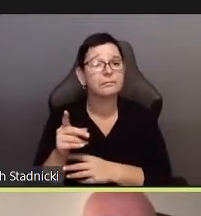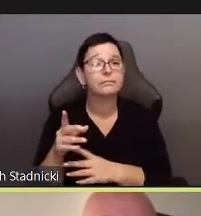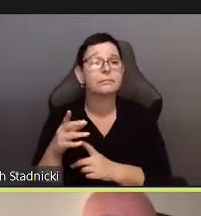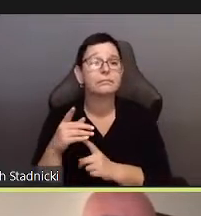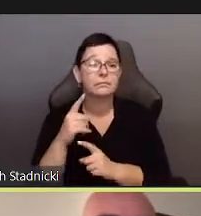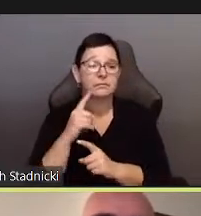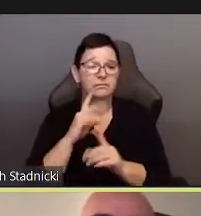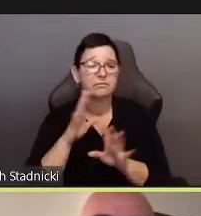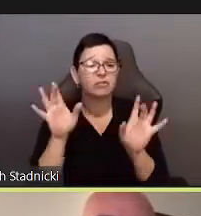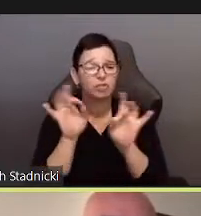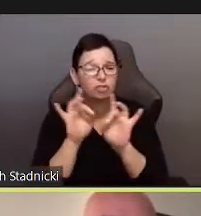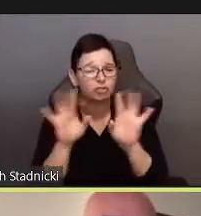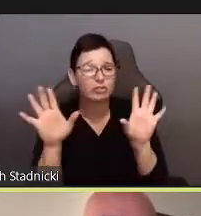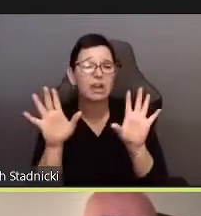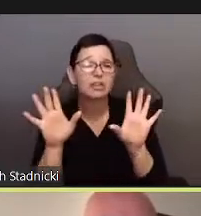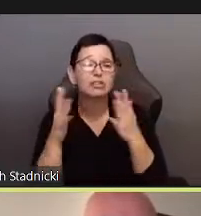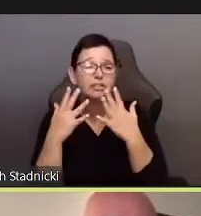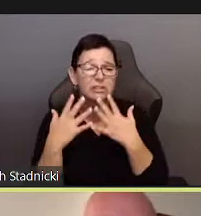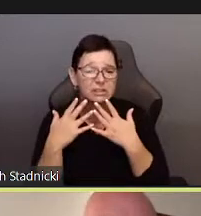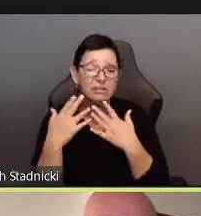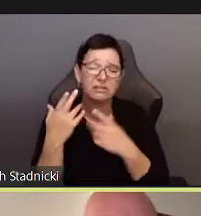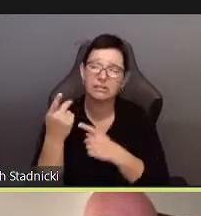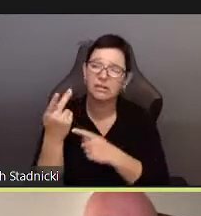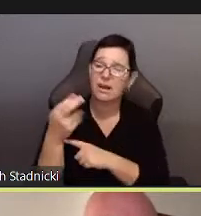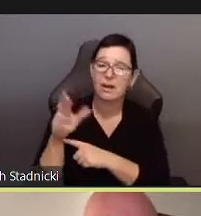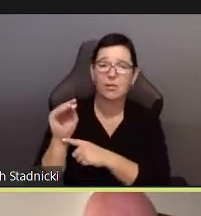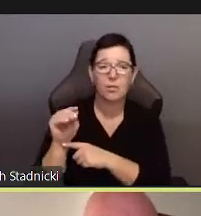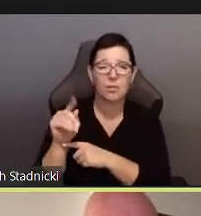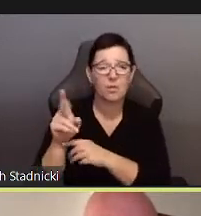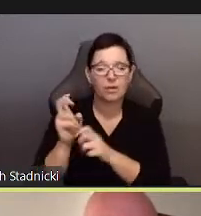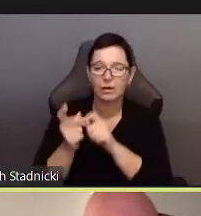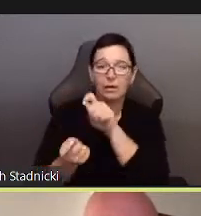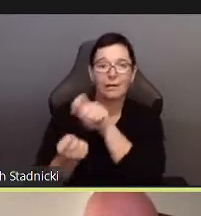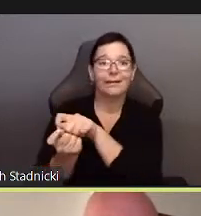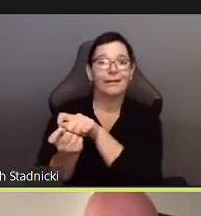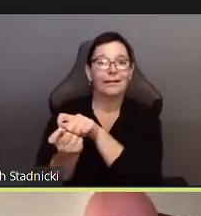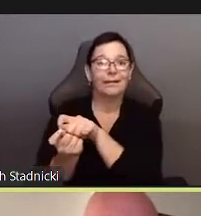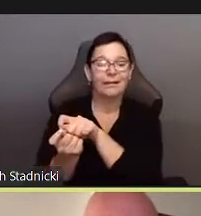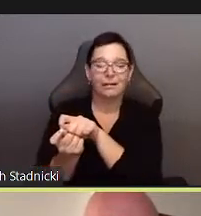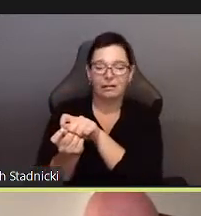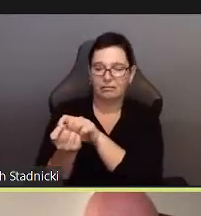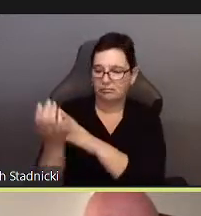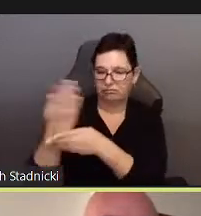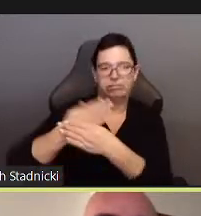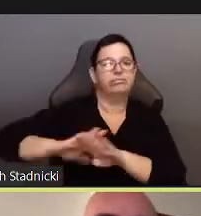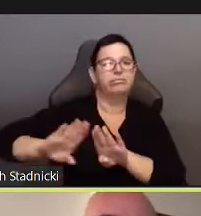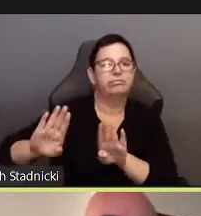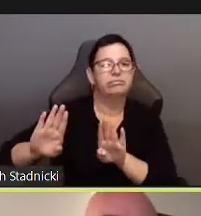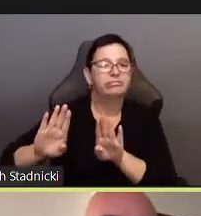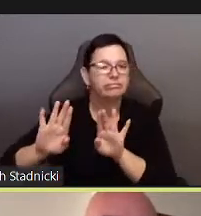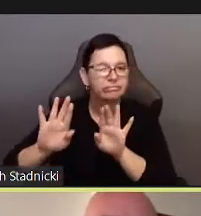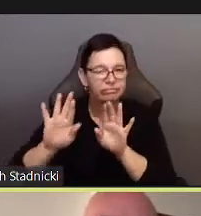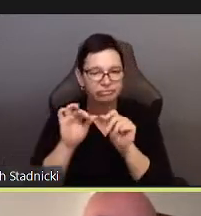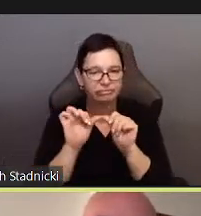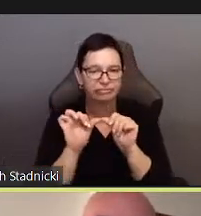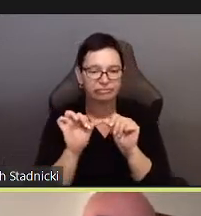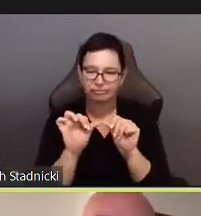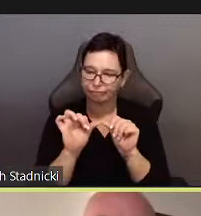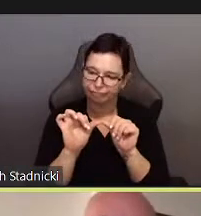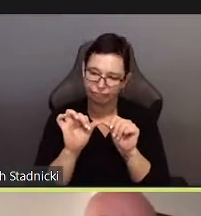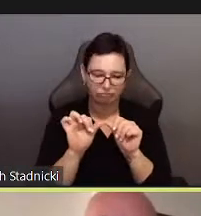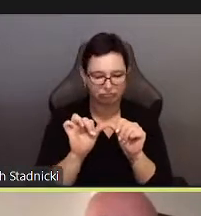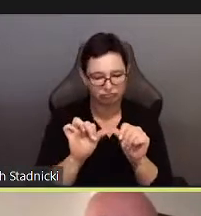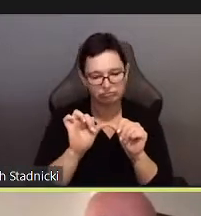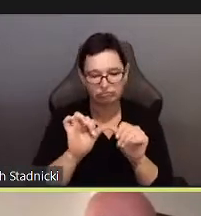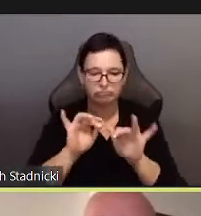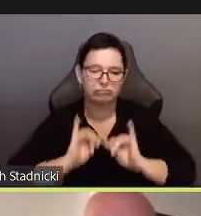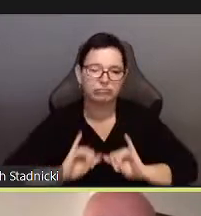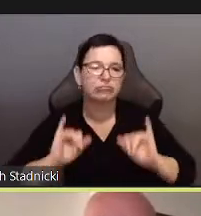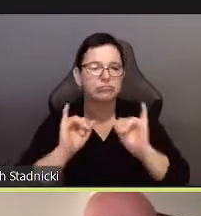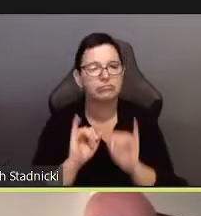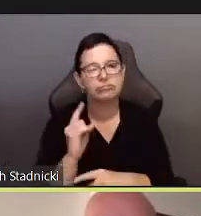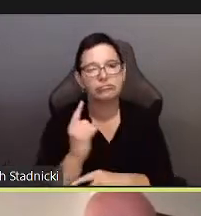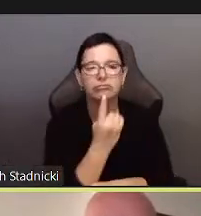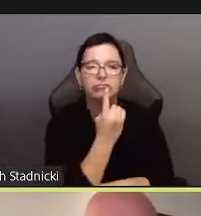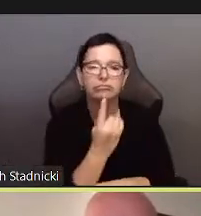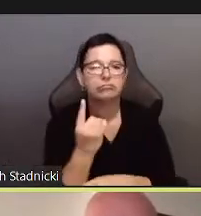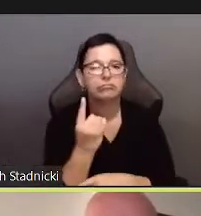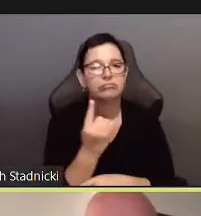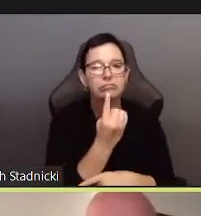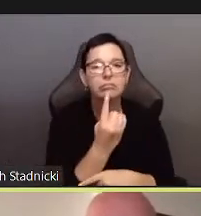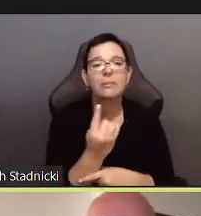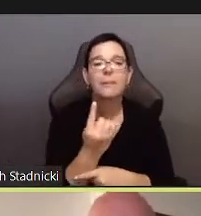Do you take a negative route and in turn exclude what has eclusded you?